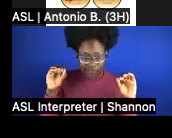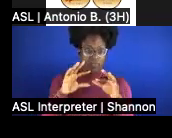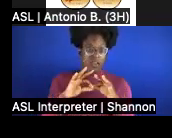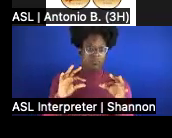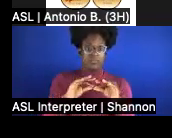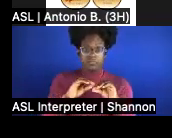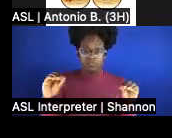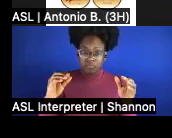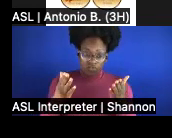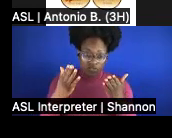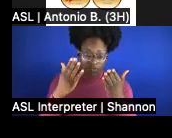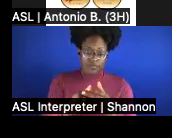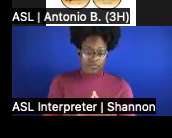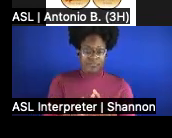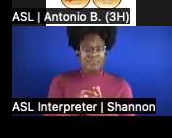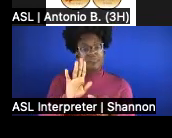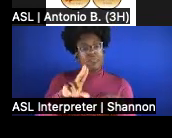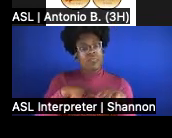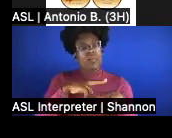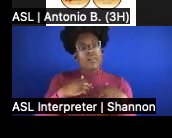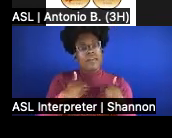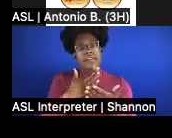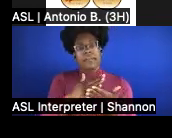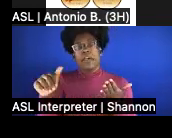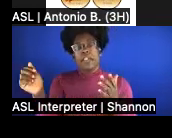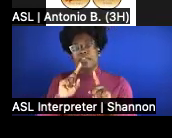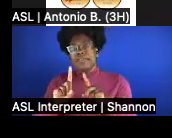There were, of course, some other differences in the ways that instructors, consultants,